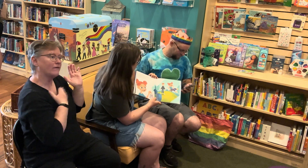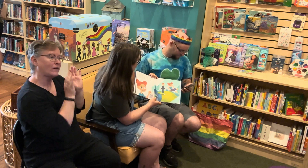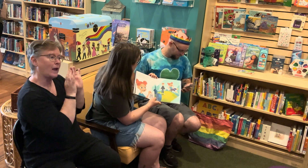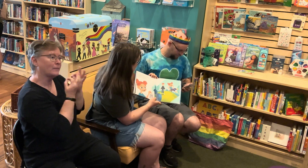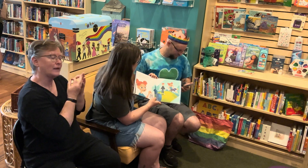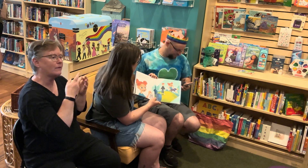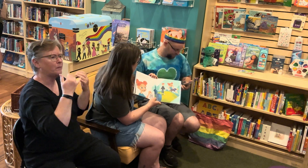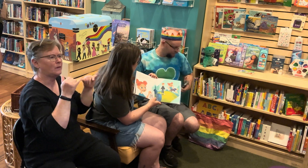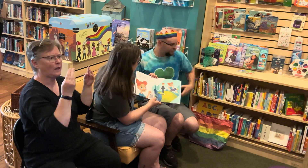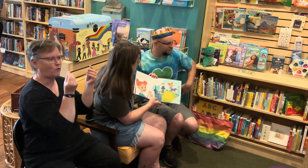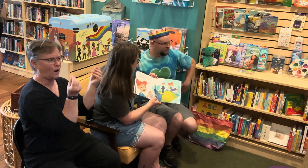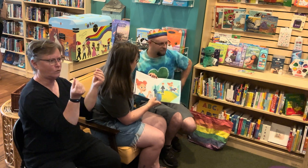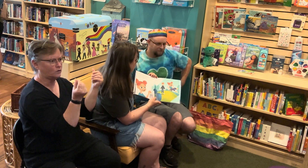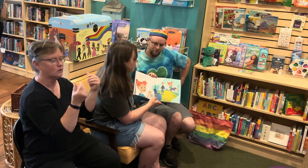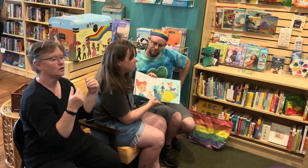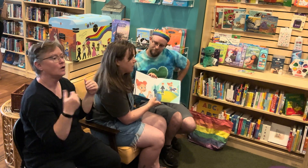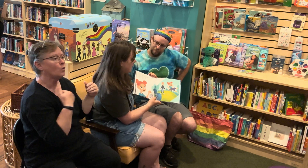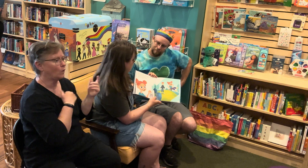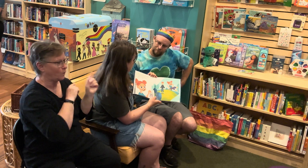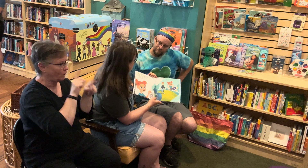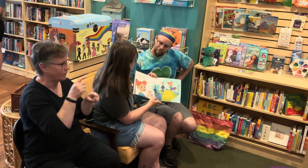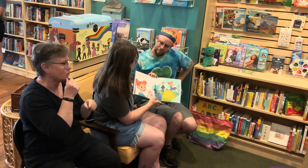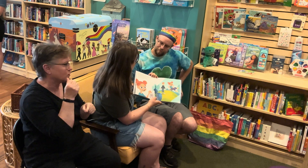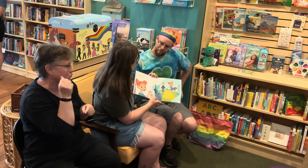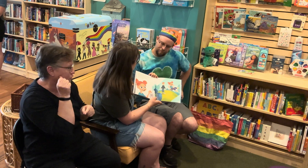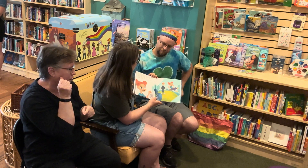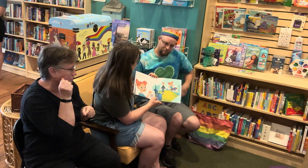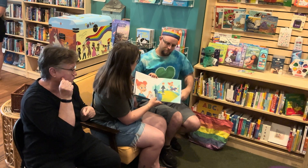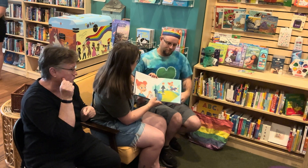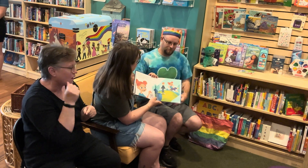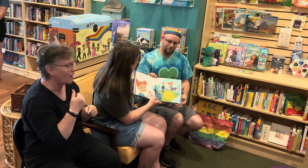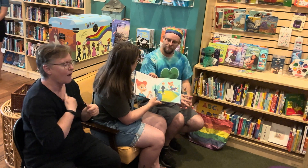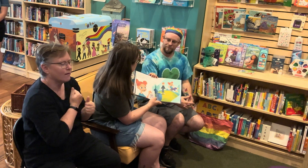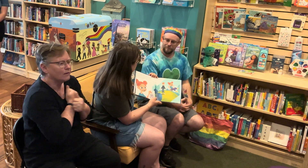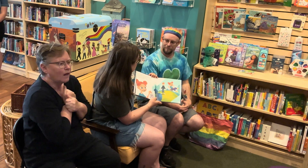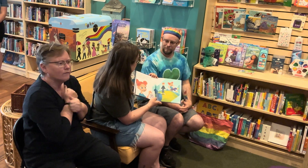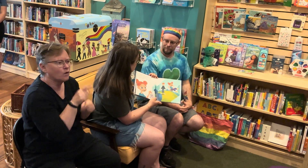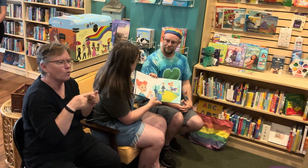playground. We went there yesterday. I love when my dad pushes me on the